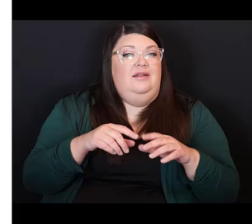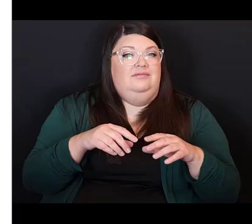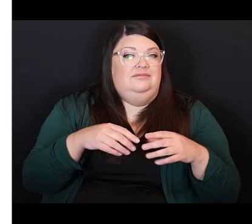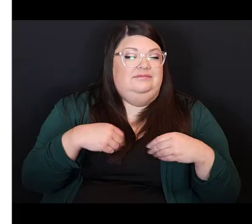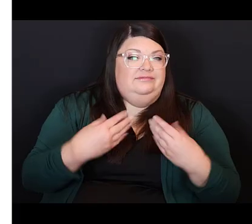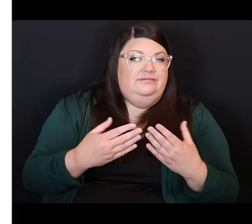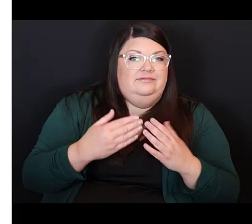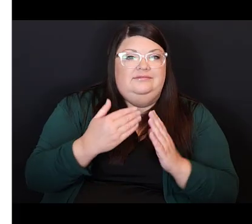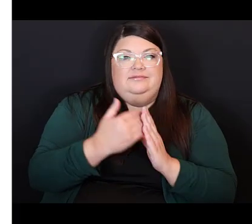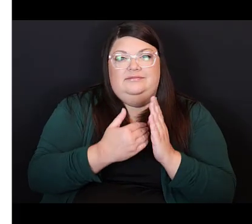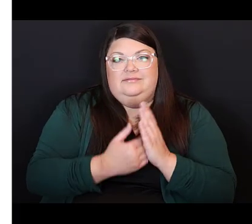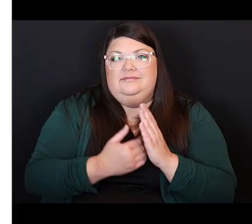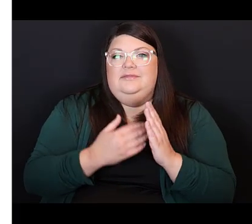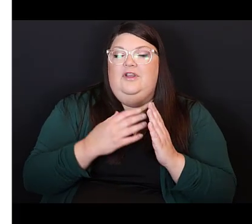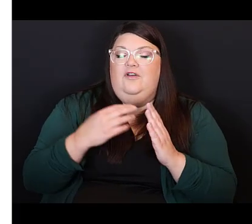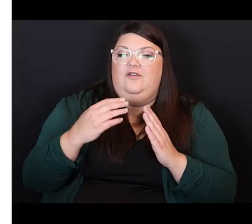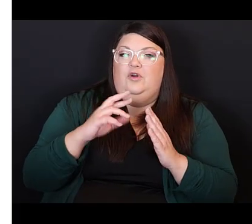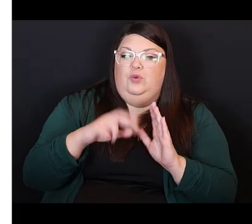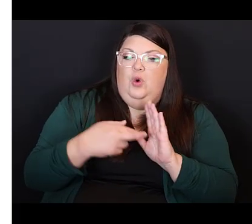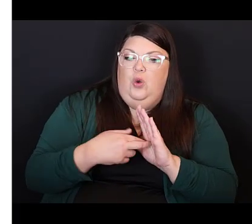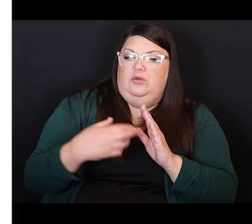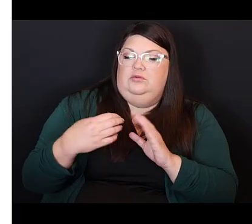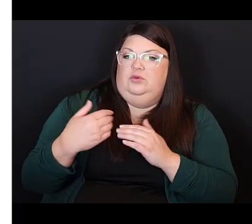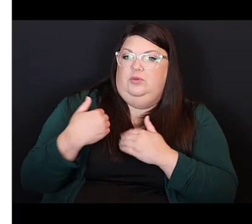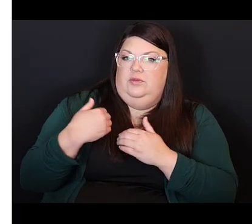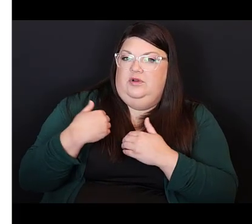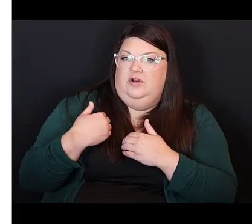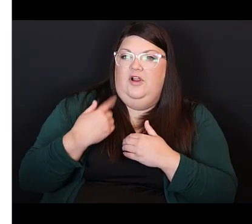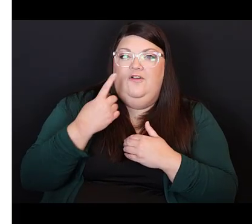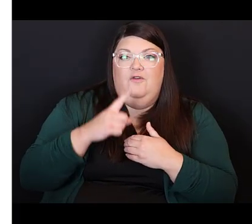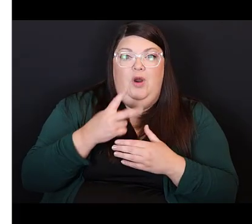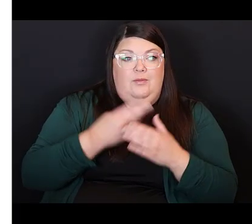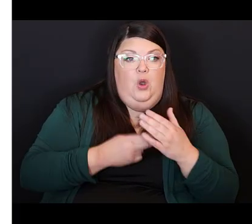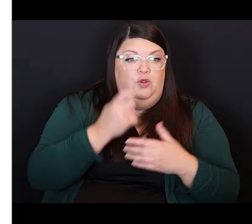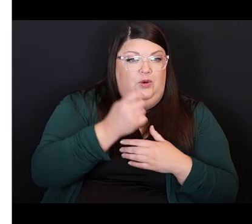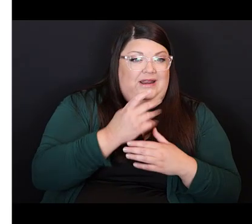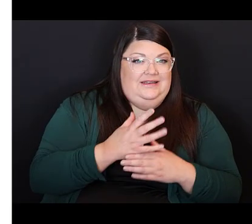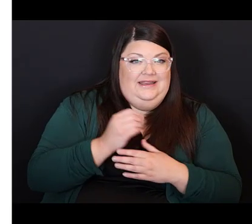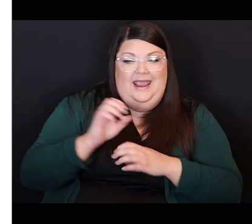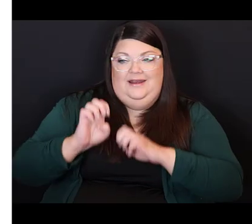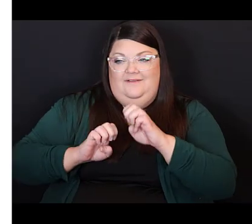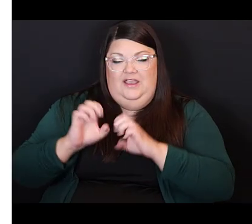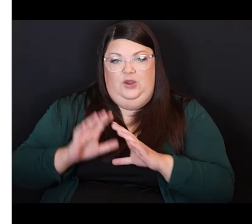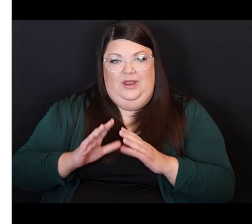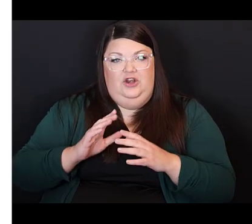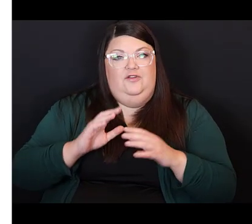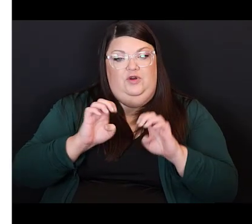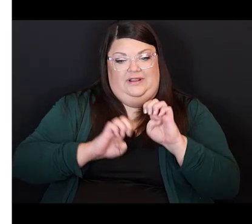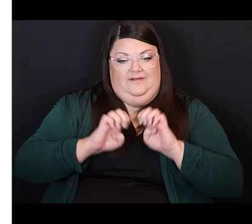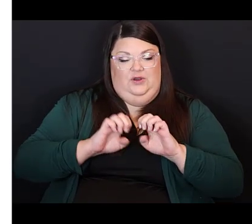roles and responsibilities for the grantee and the independent evaluator at the end of the evaluation